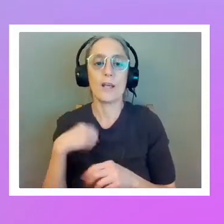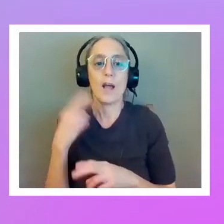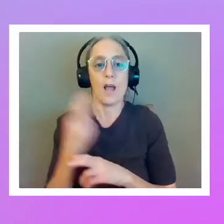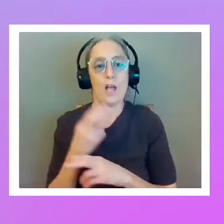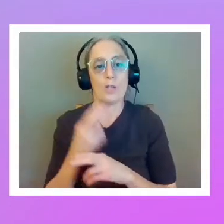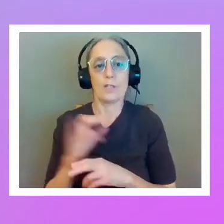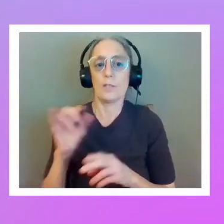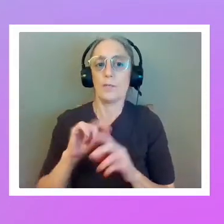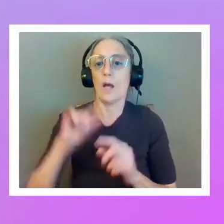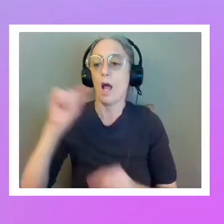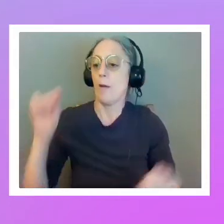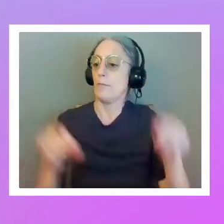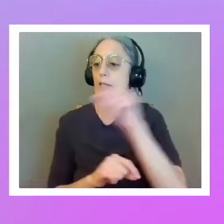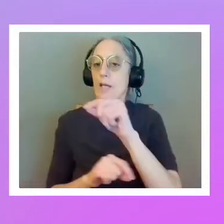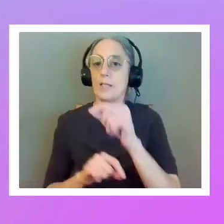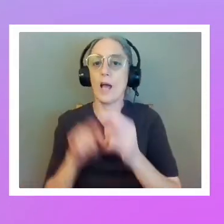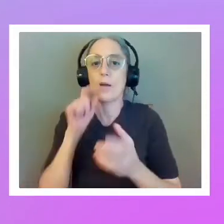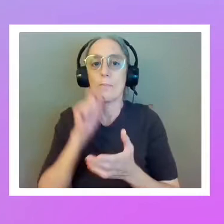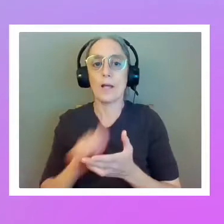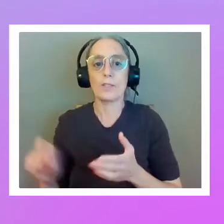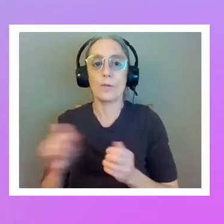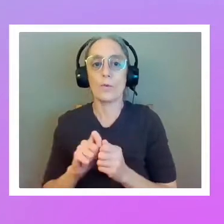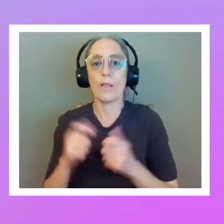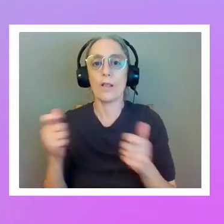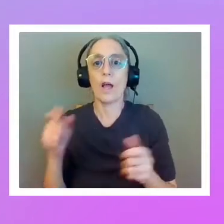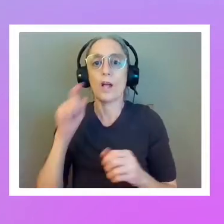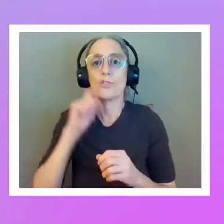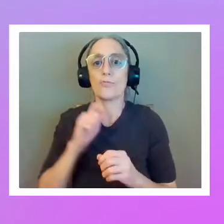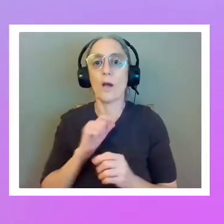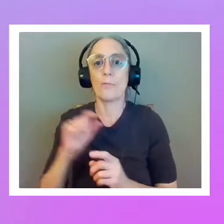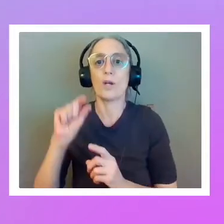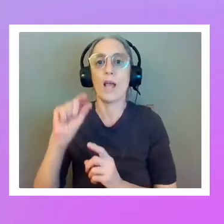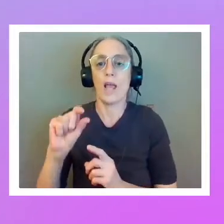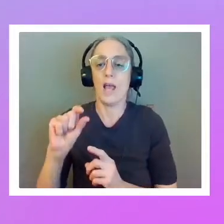with a large rubber end on it. If we fast forward to today